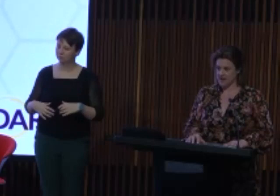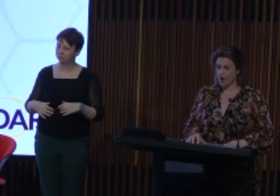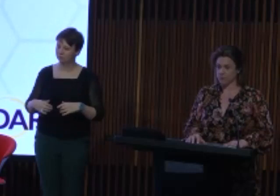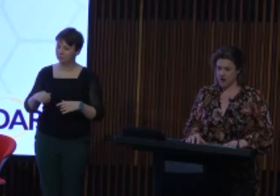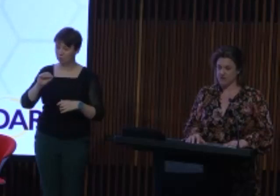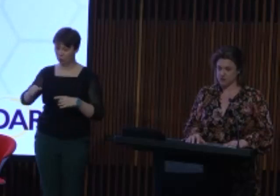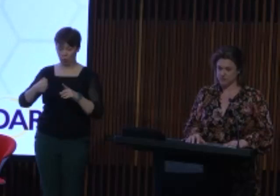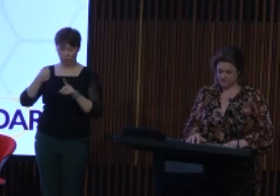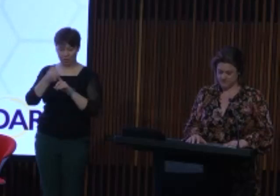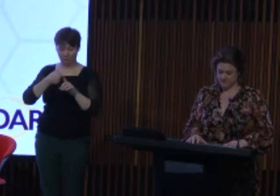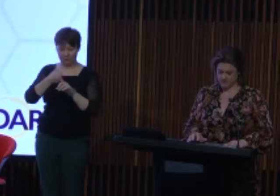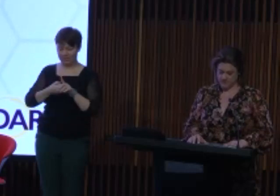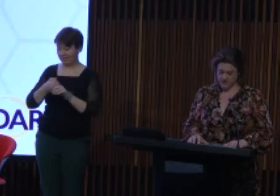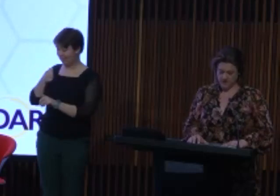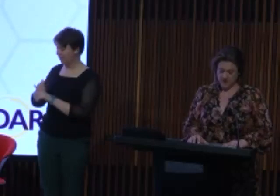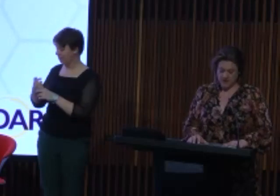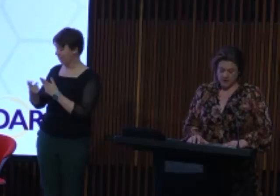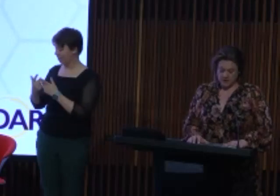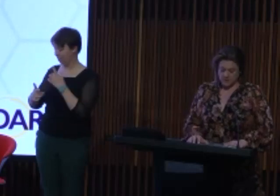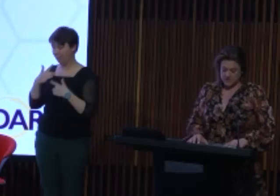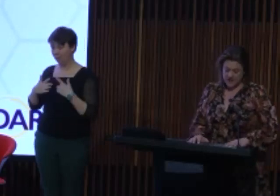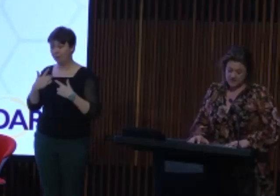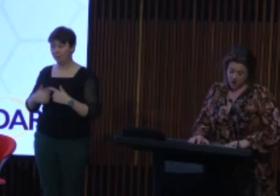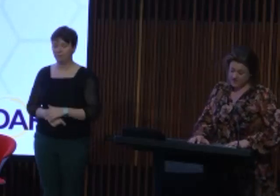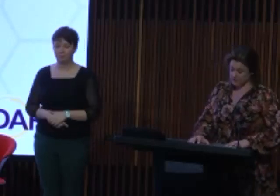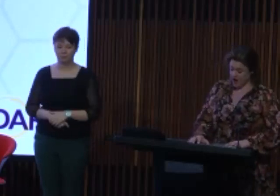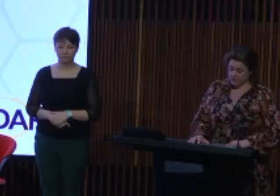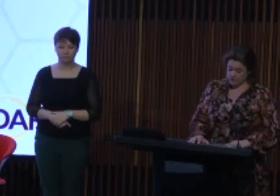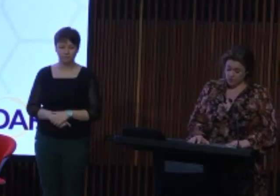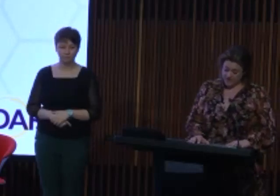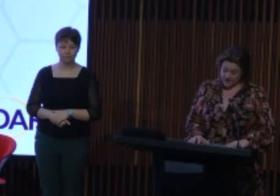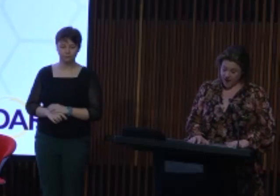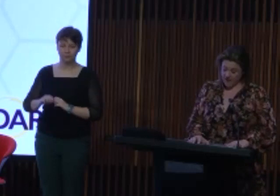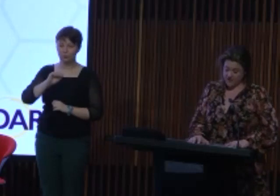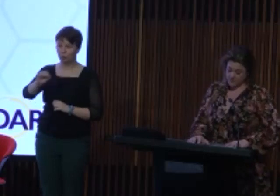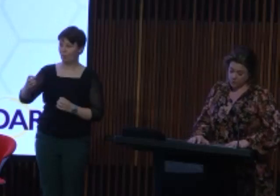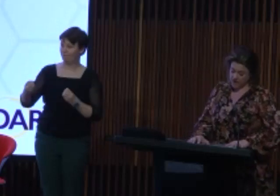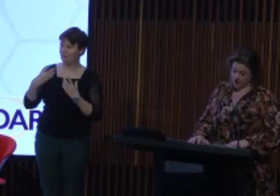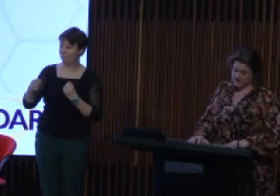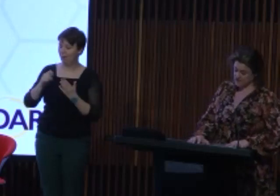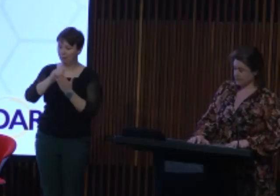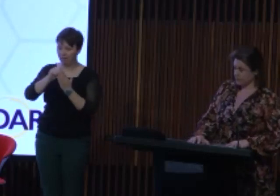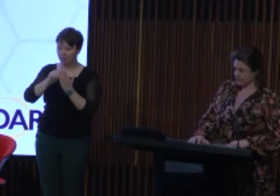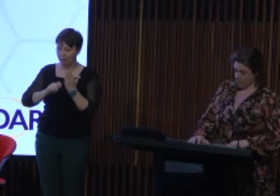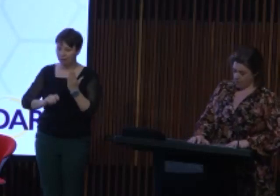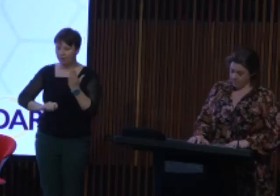They help change. Today's lightning round and your feedback, input and ideas for reform.